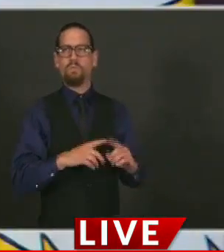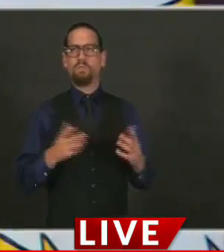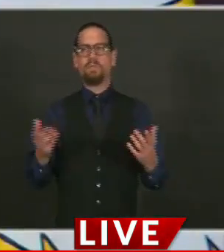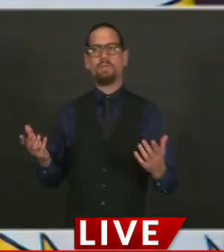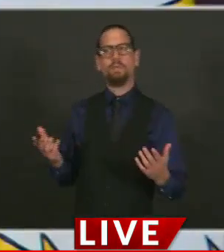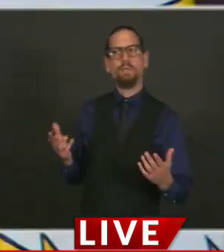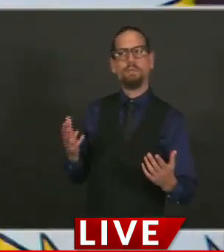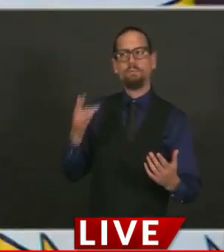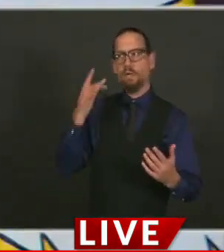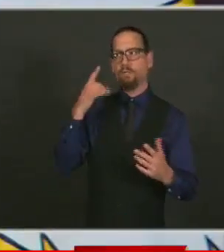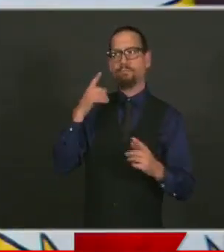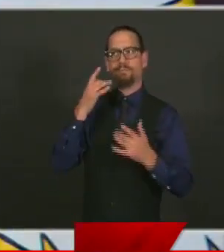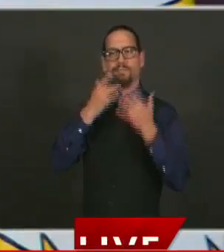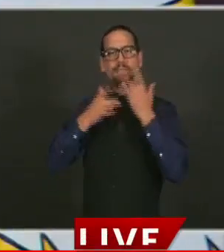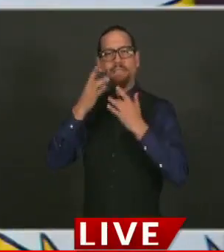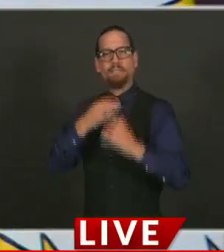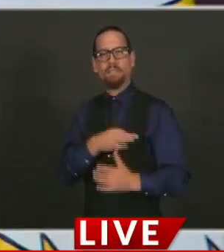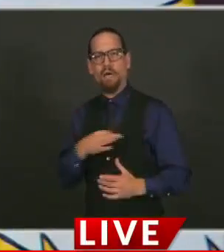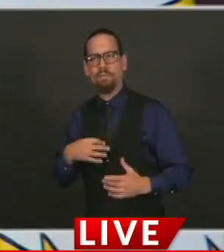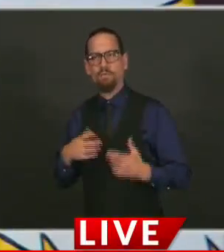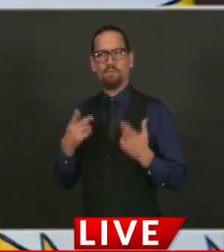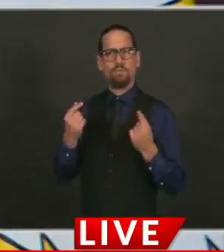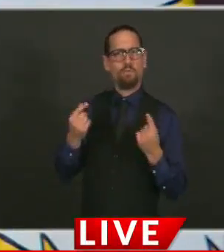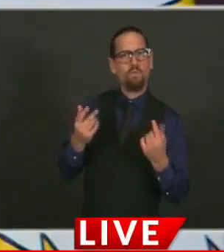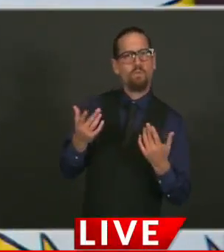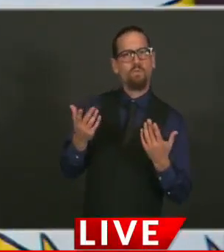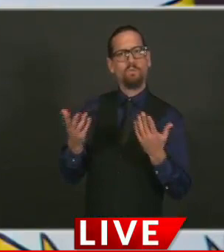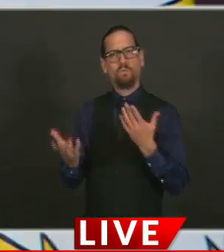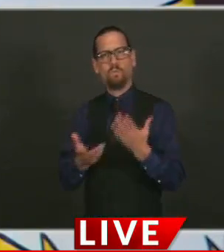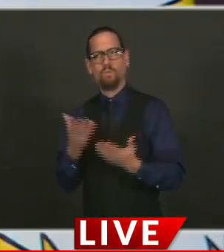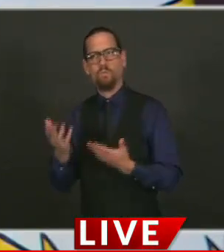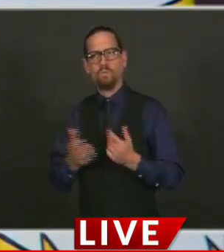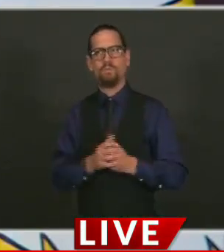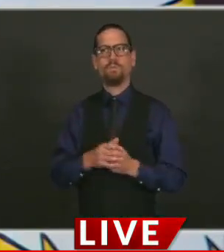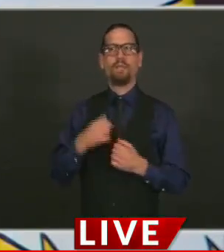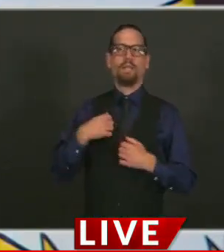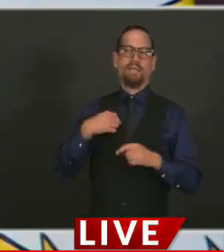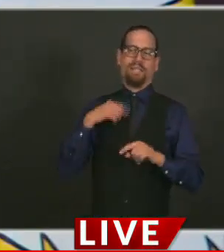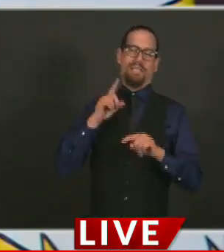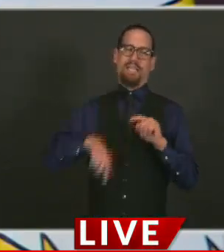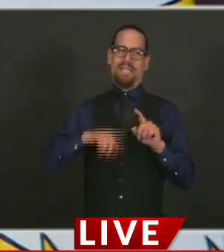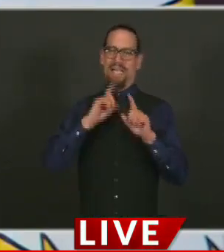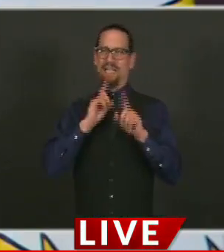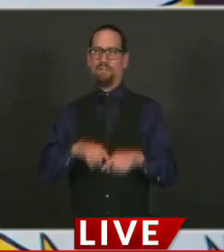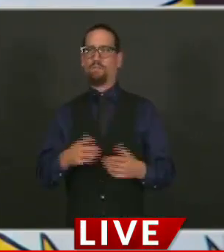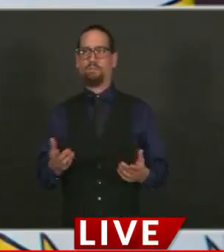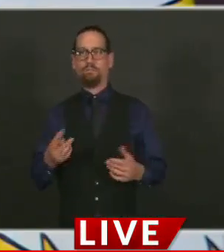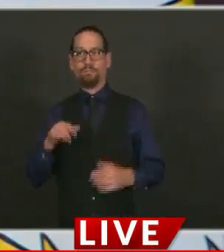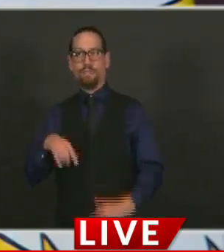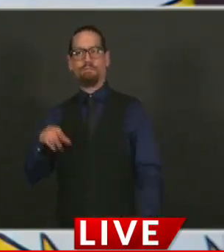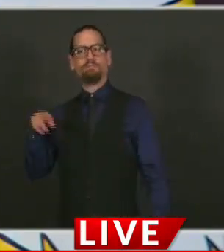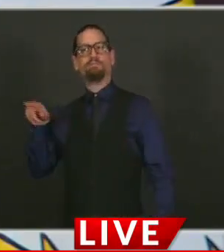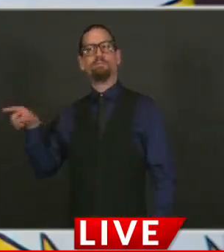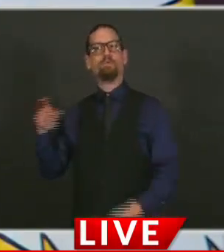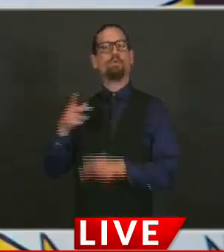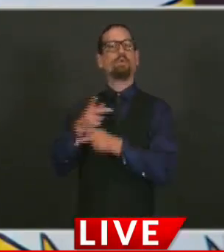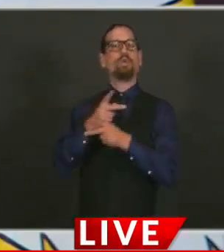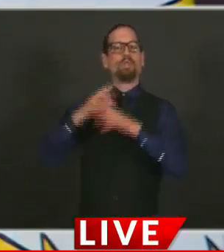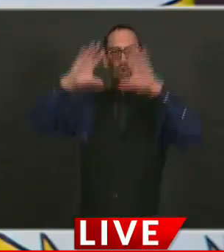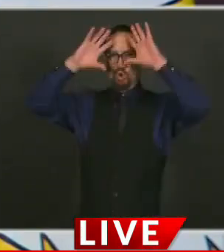THEY ARE NOT GOING REMOTE, AND THEY SHOULD MOSTLY BECAUSE OF STAFFING ISSUES.